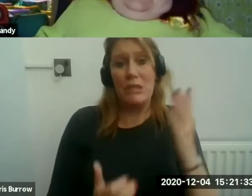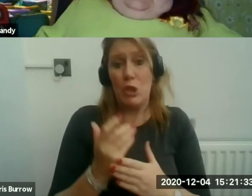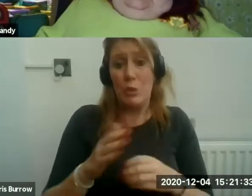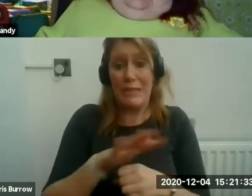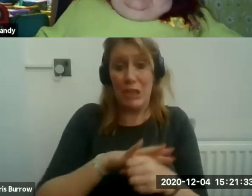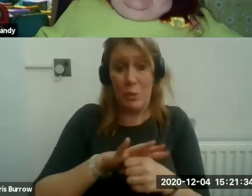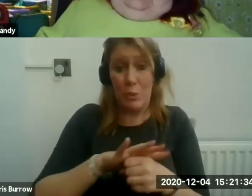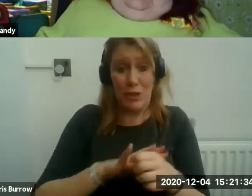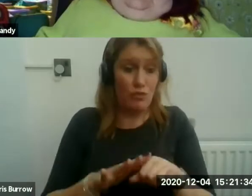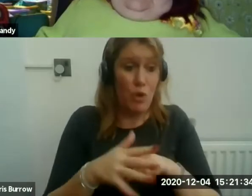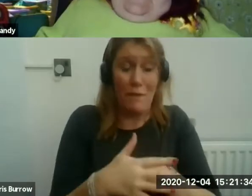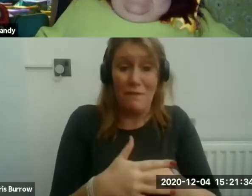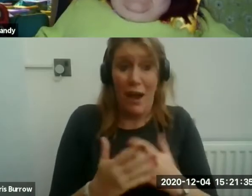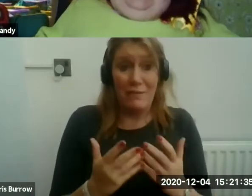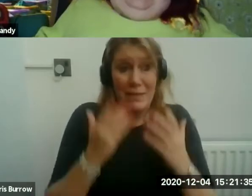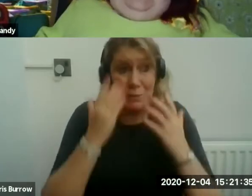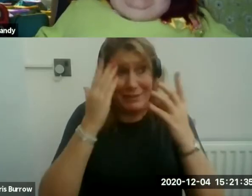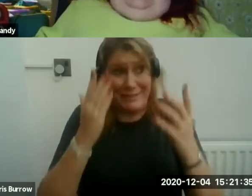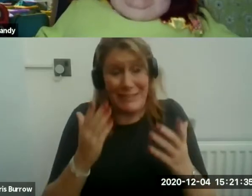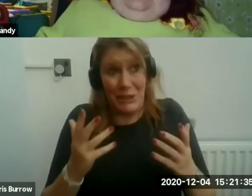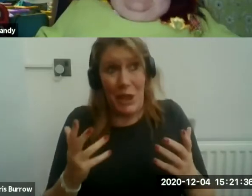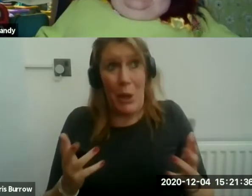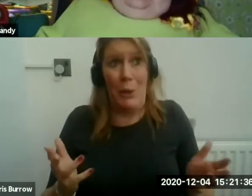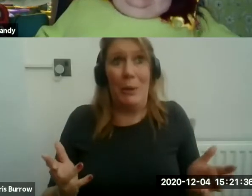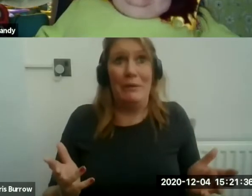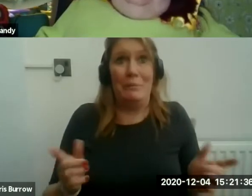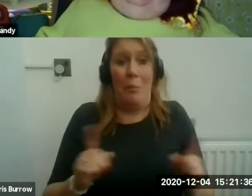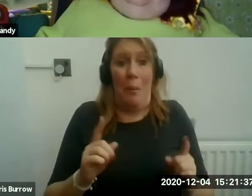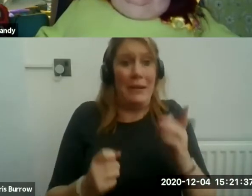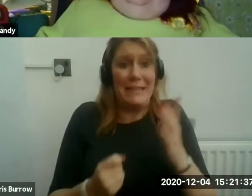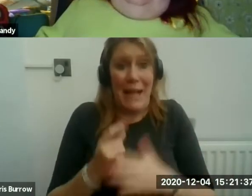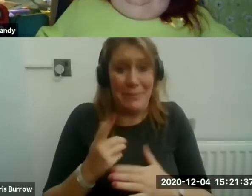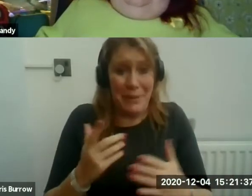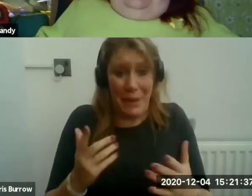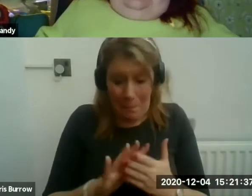weren't we with the pandemic and it was